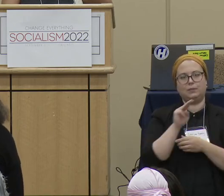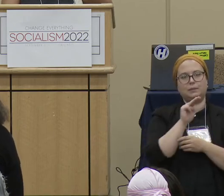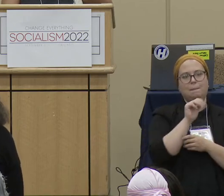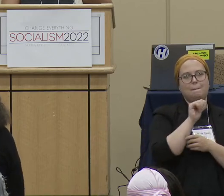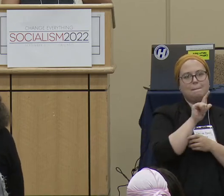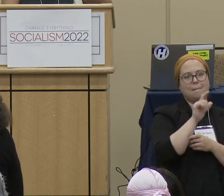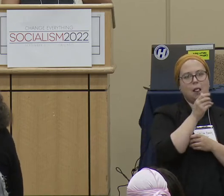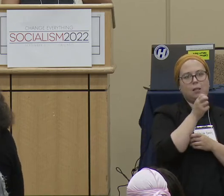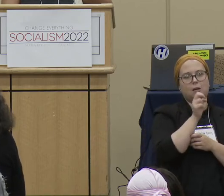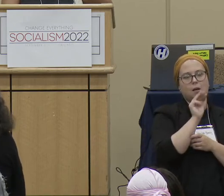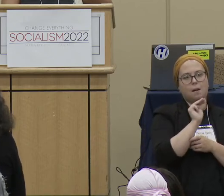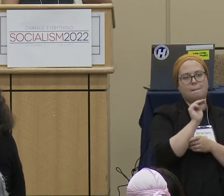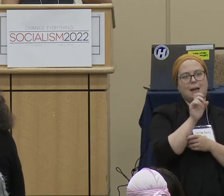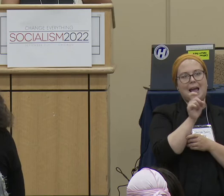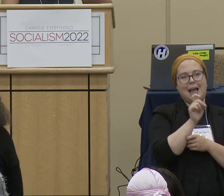In answer to your question on organizing, not sure this is